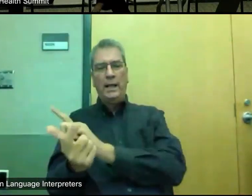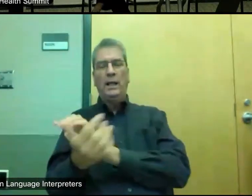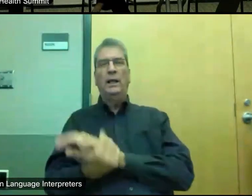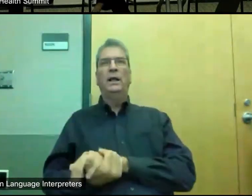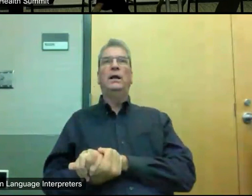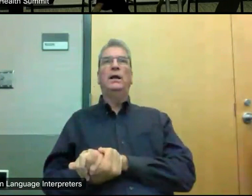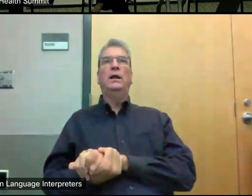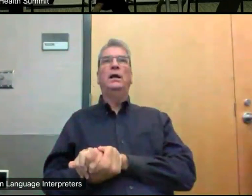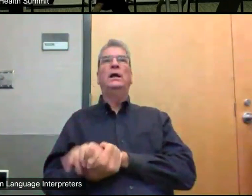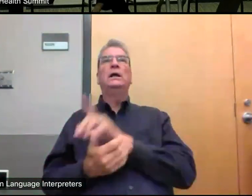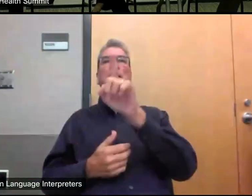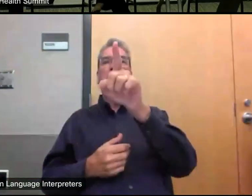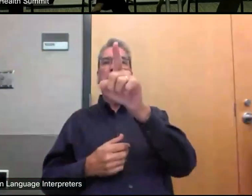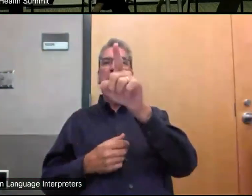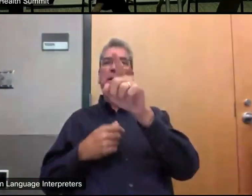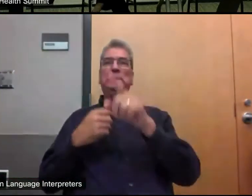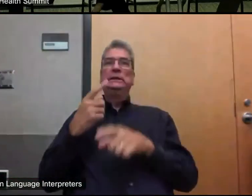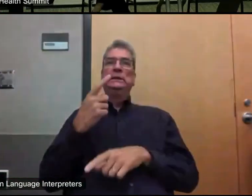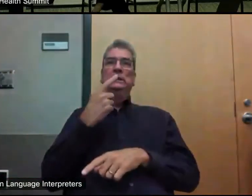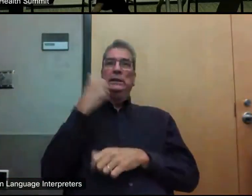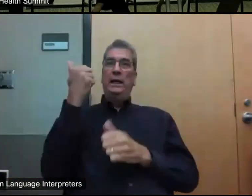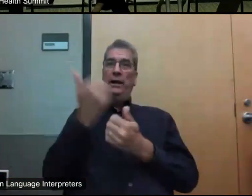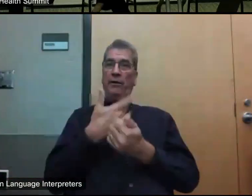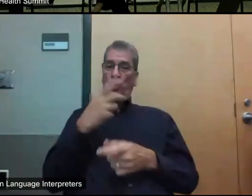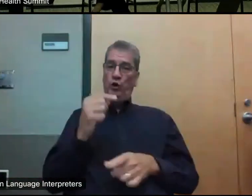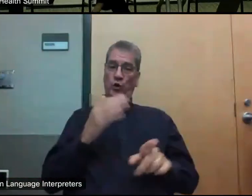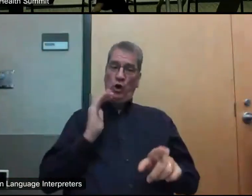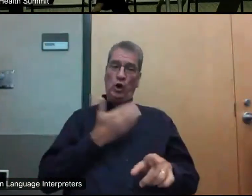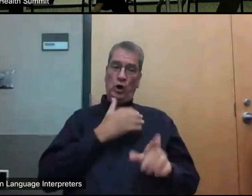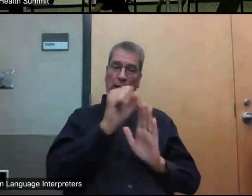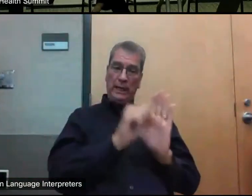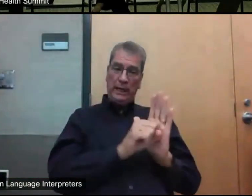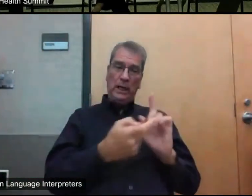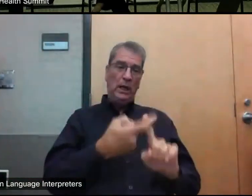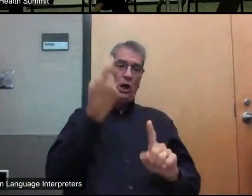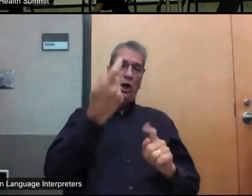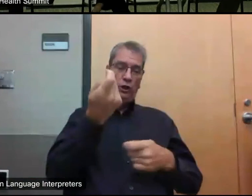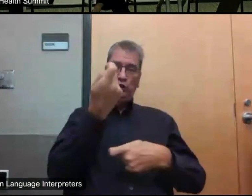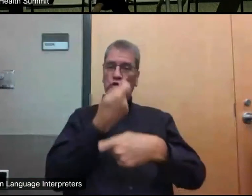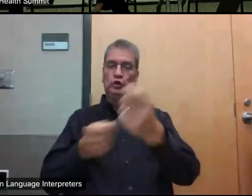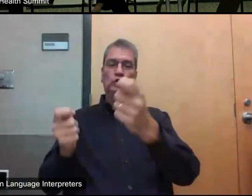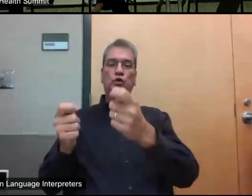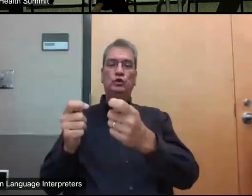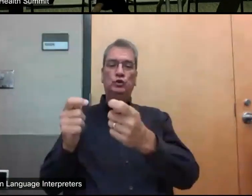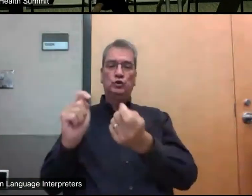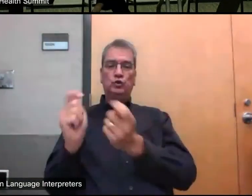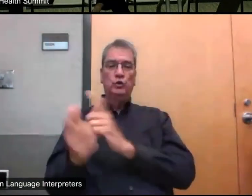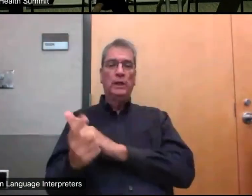we do a lot of times, like, I would. Everything we do for the state is automatically translated to Spanish. Like, that's just like part of the work when we think about what